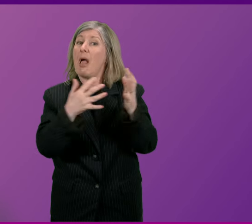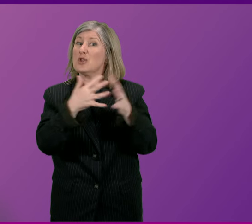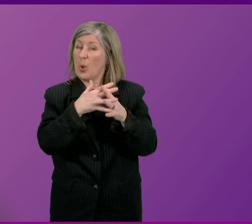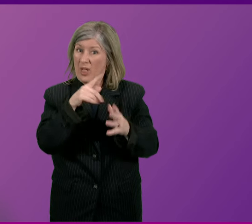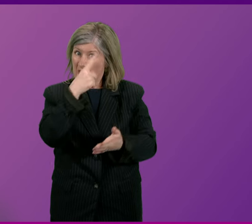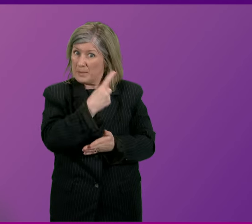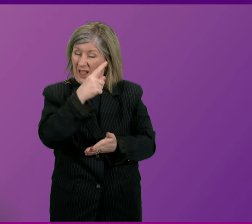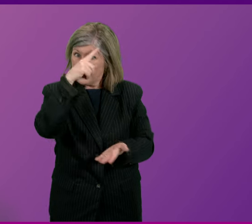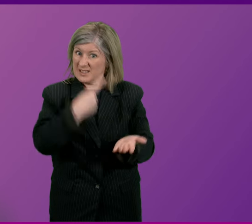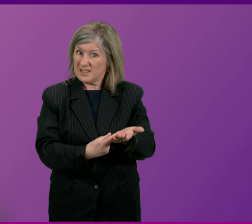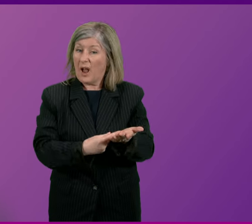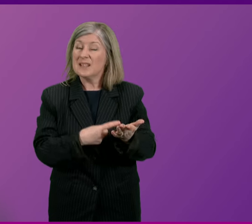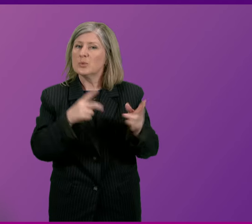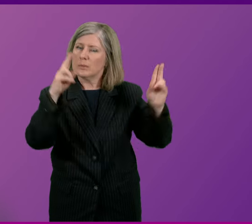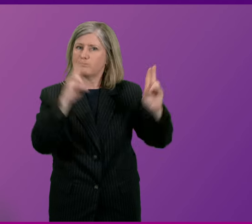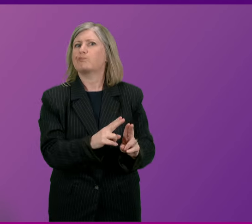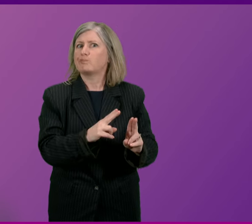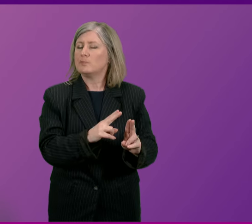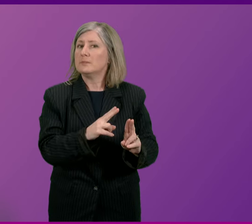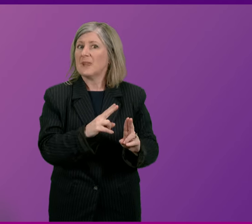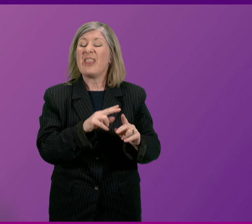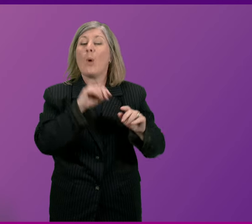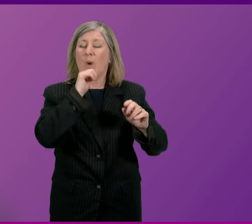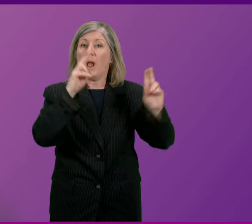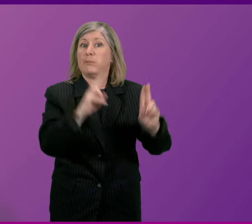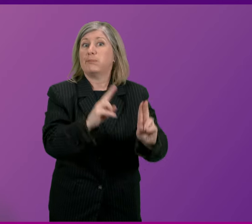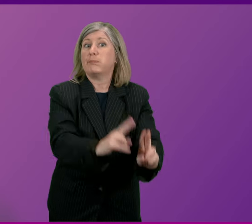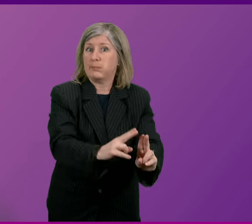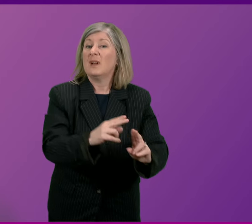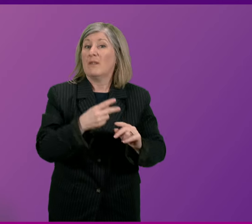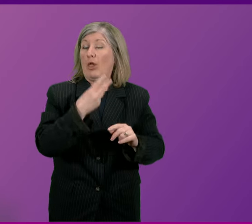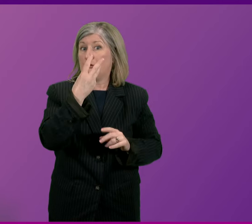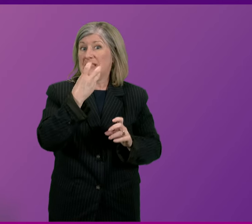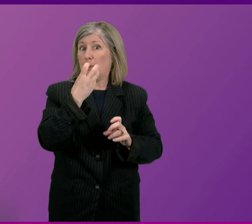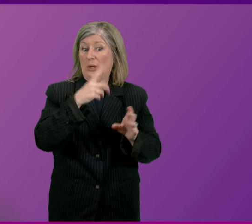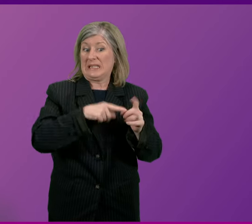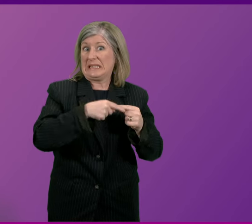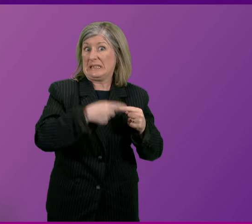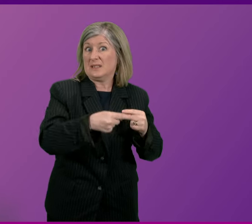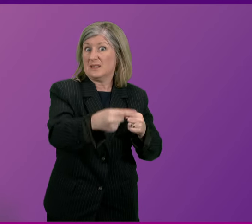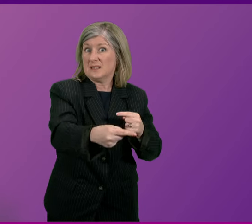year and 450 teachers over the next three years. I have a direct and simple question: